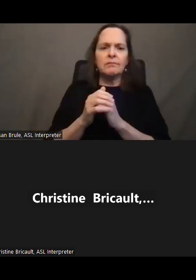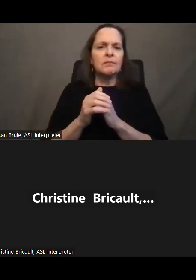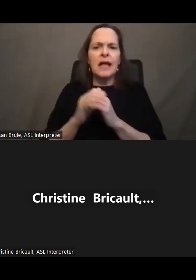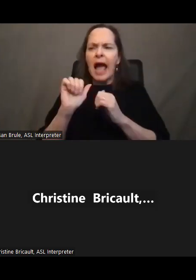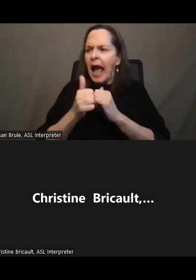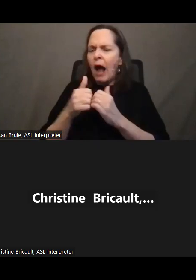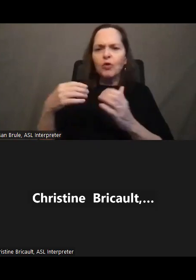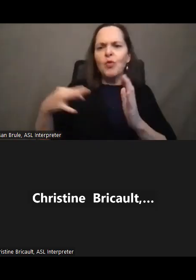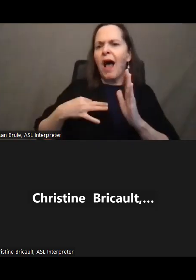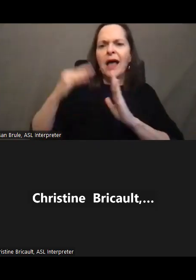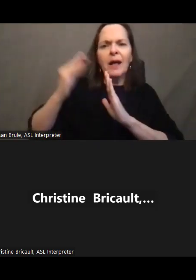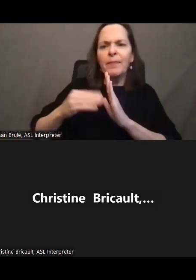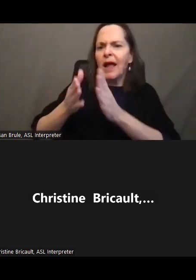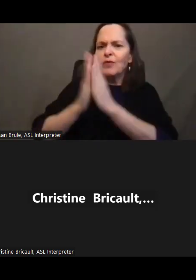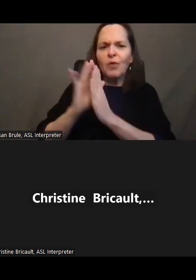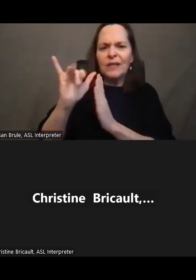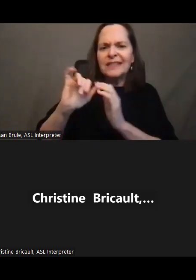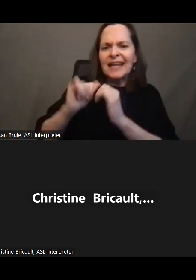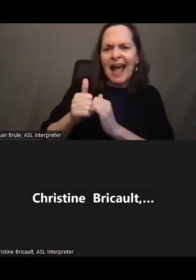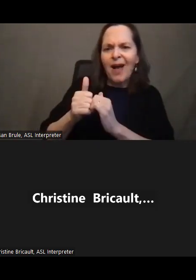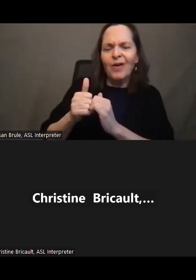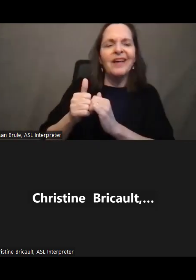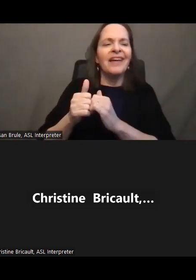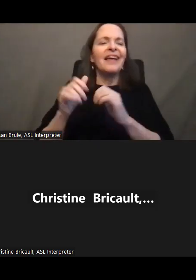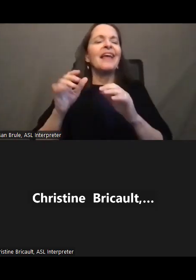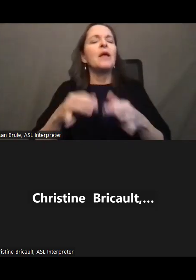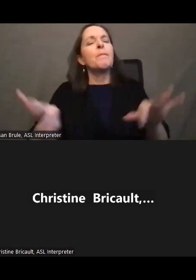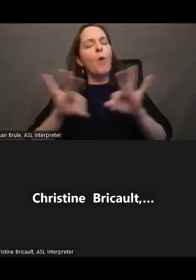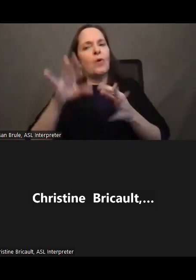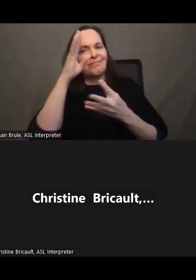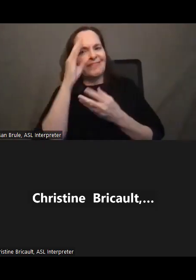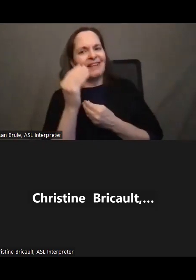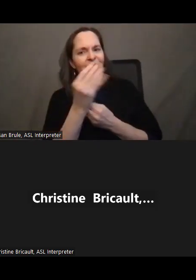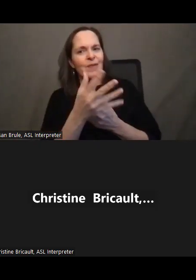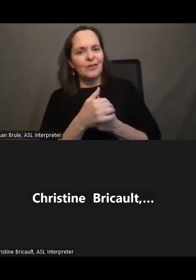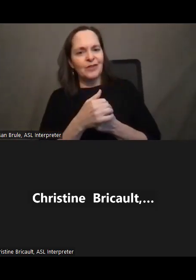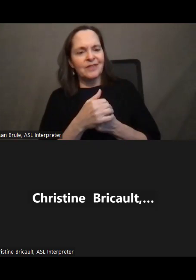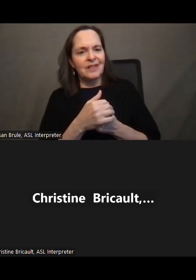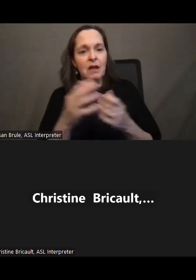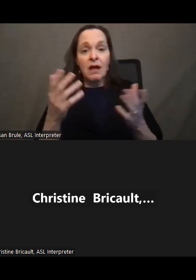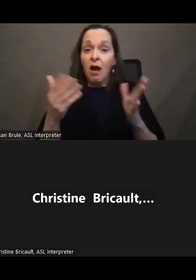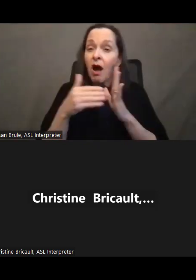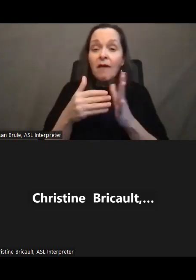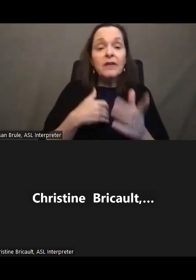but often you have to be quicker for a reasonable modification because